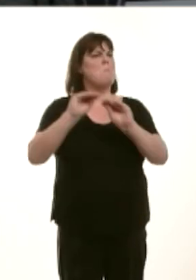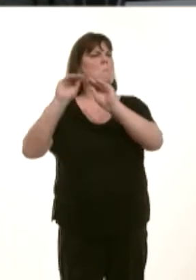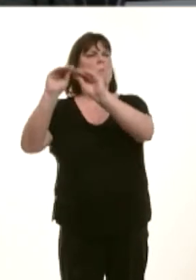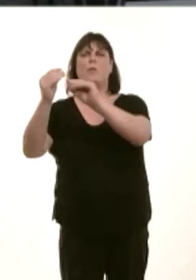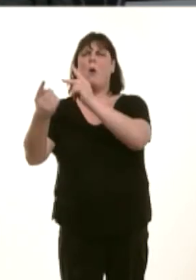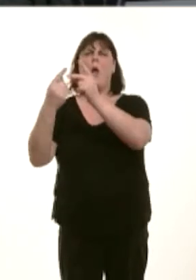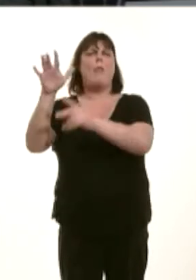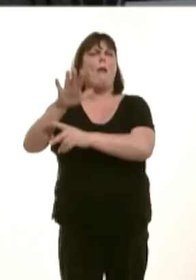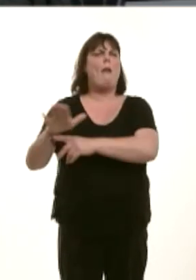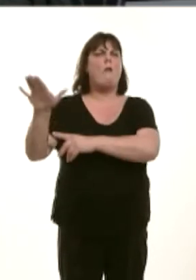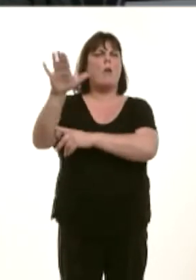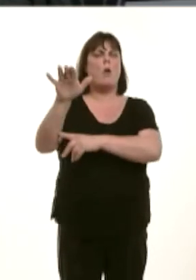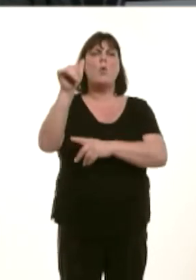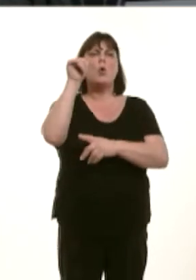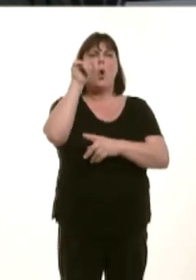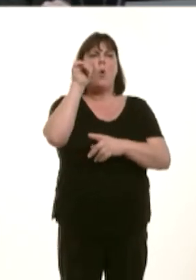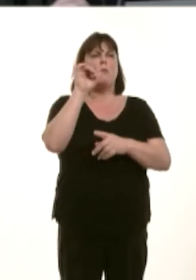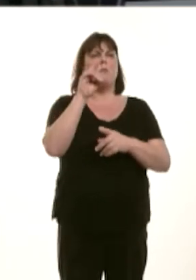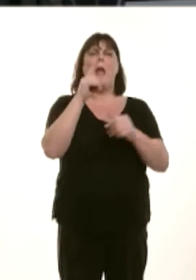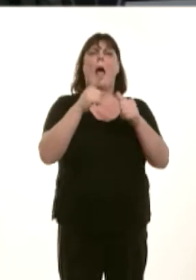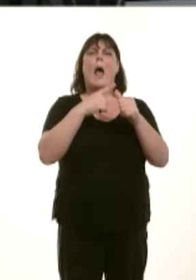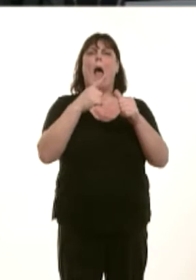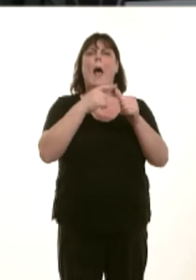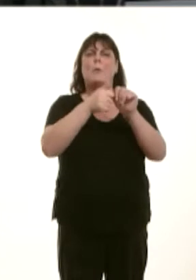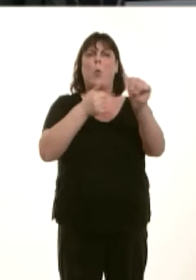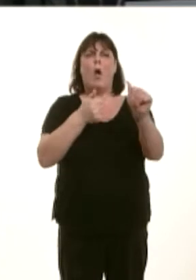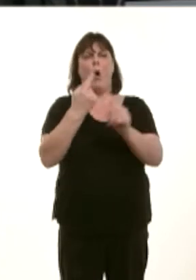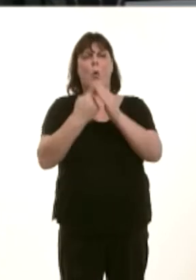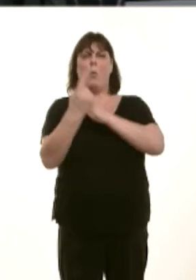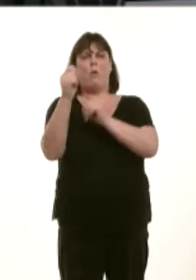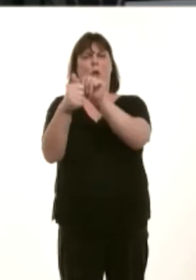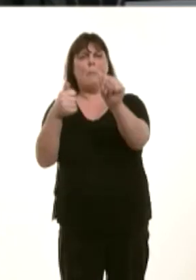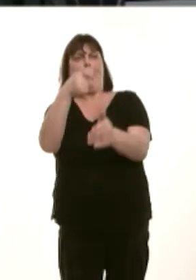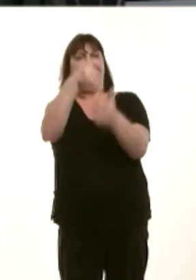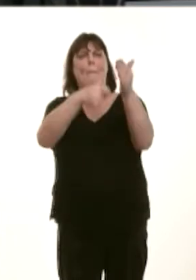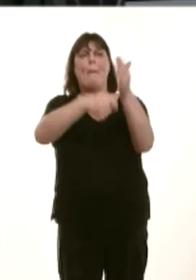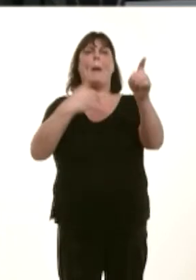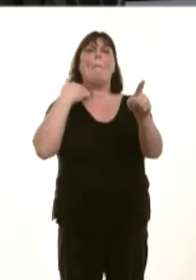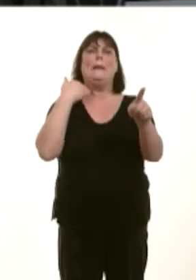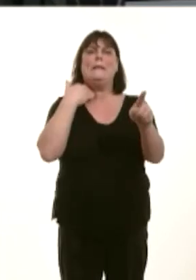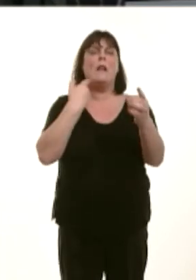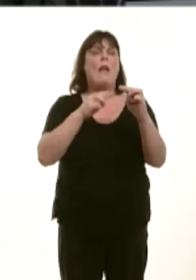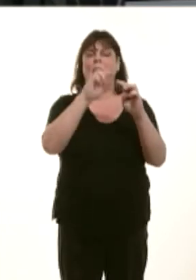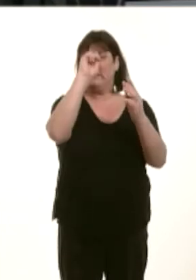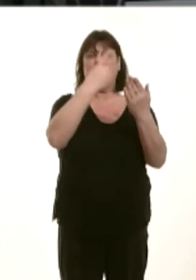an abattoir, they have only one buyer and if that buyer goes somewhere else, well, there are major problems in terms of the future of the abattoir itself.